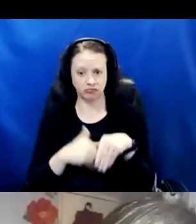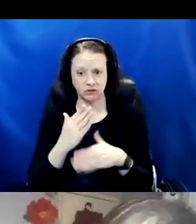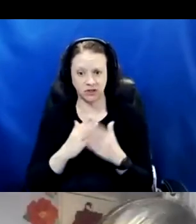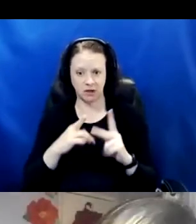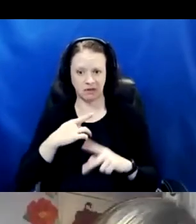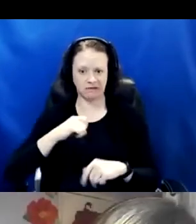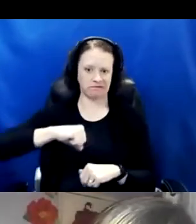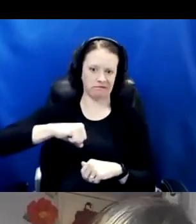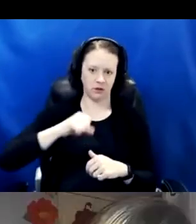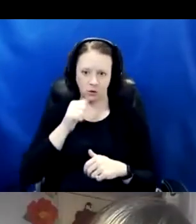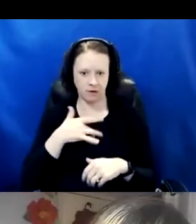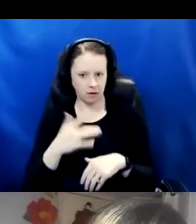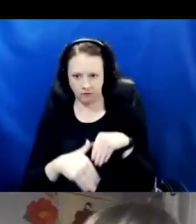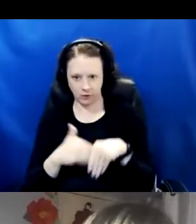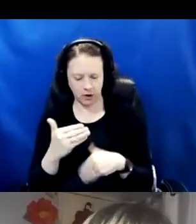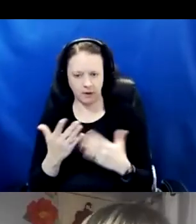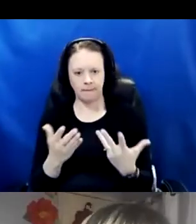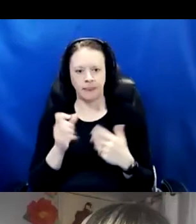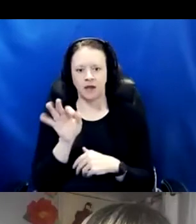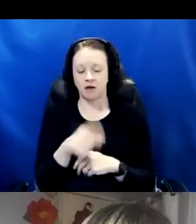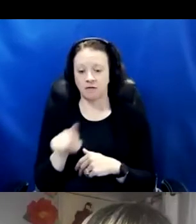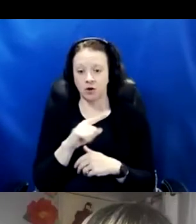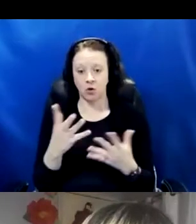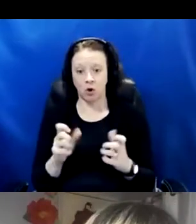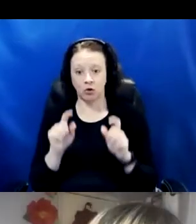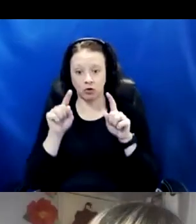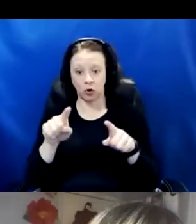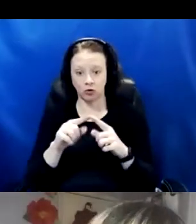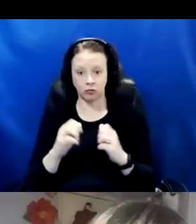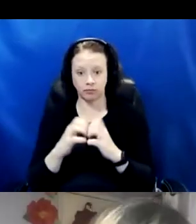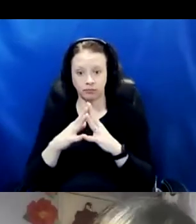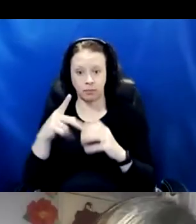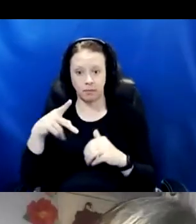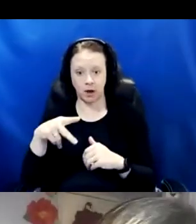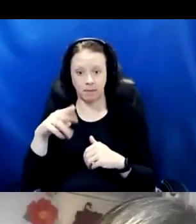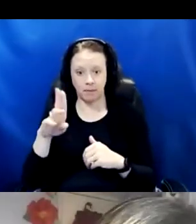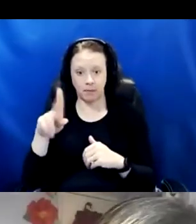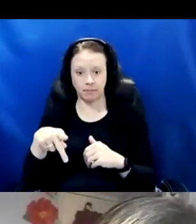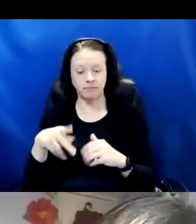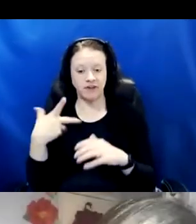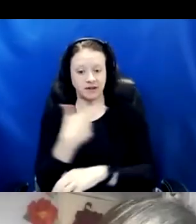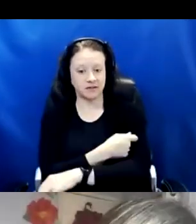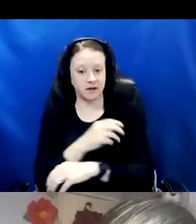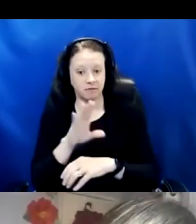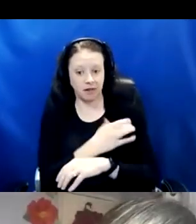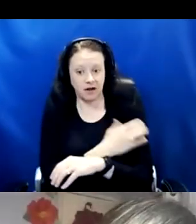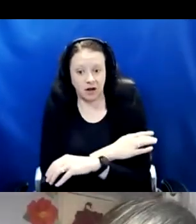If you do want to attend a pop-up vaccine clinic or vaccine site, there may be long lines.